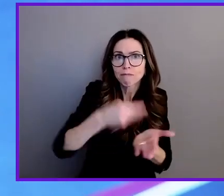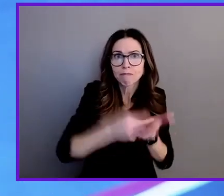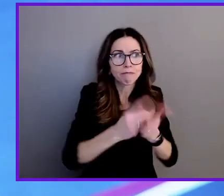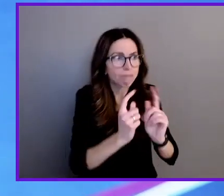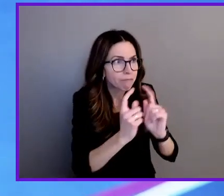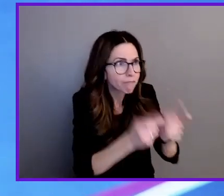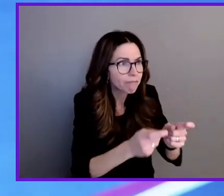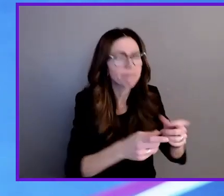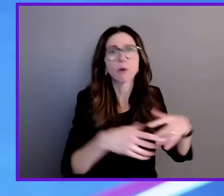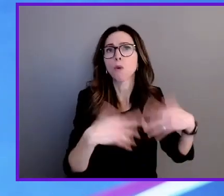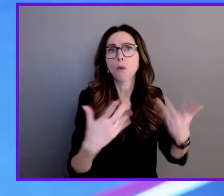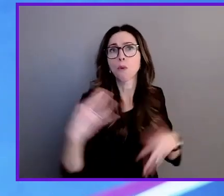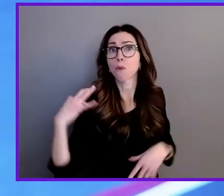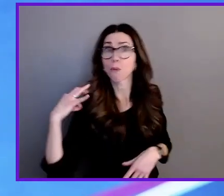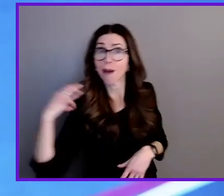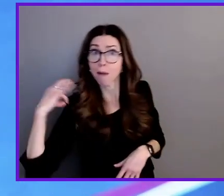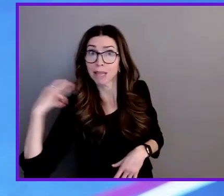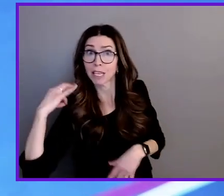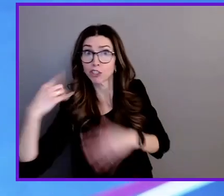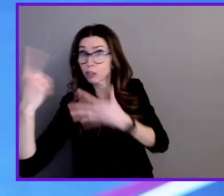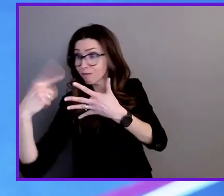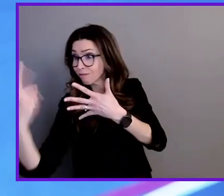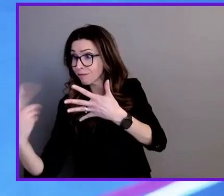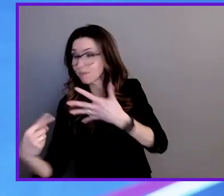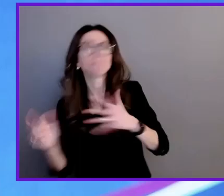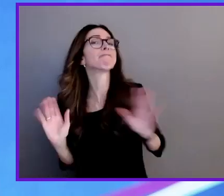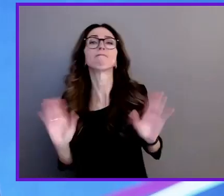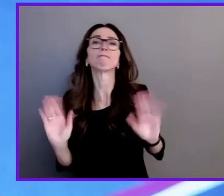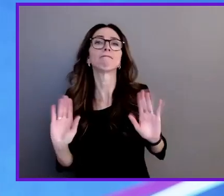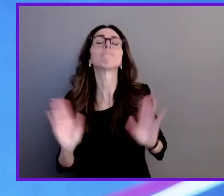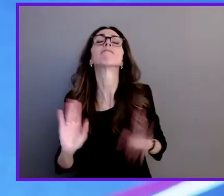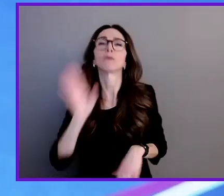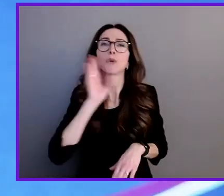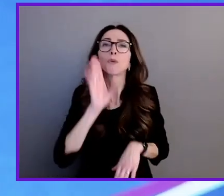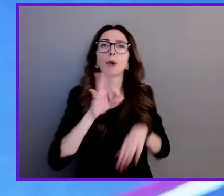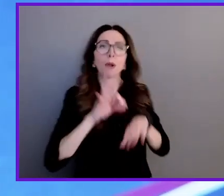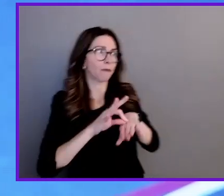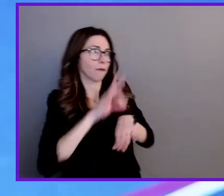Those questions will be forwarded to the appropriate people at the Canada Council.